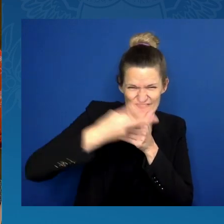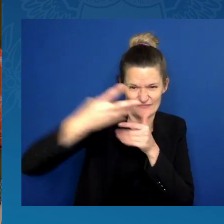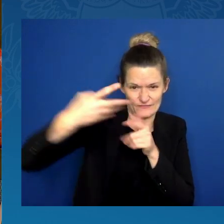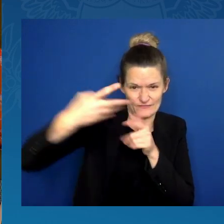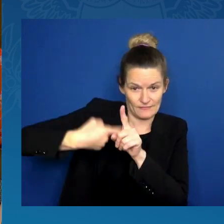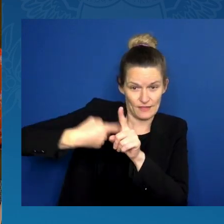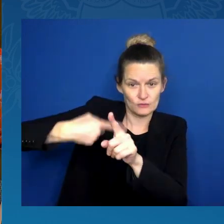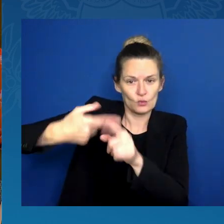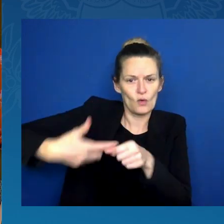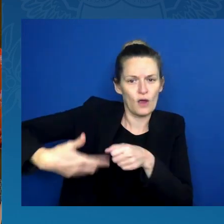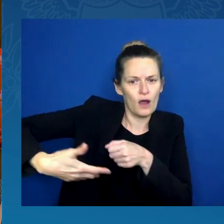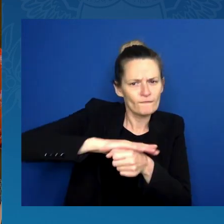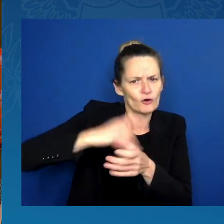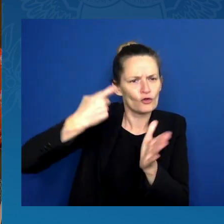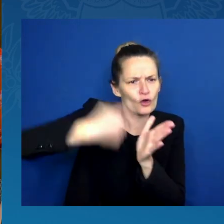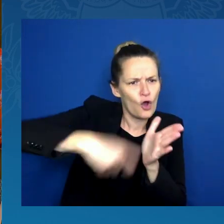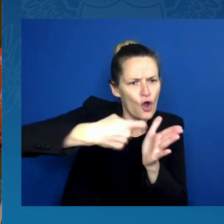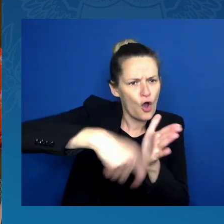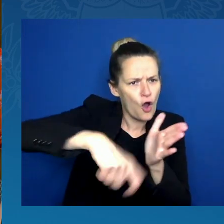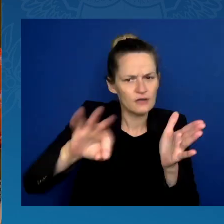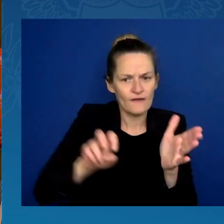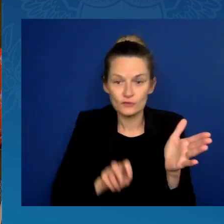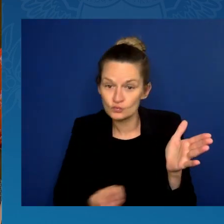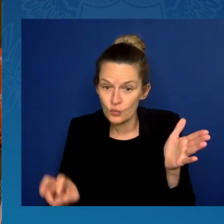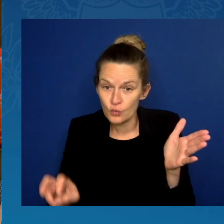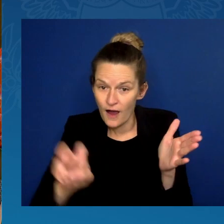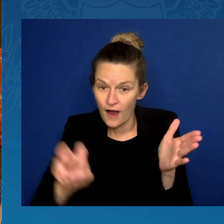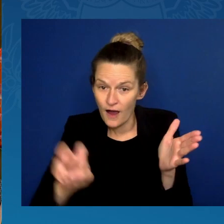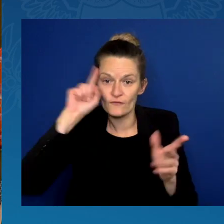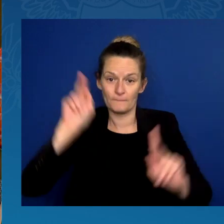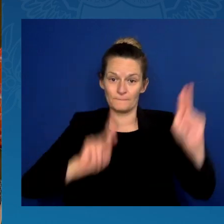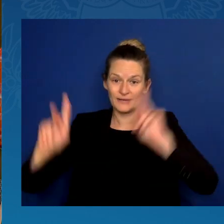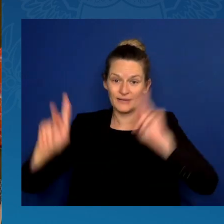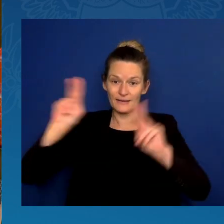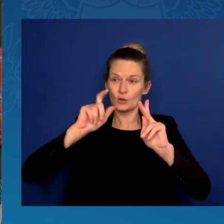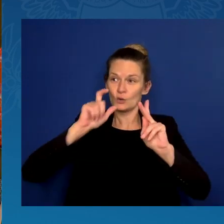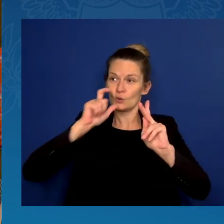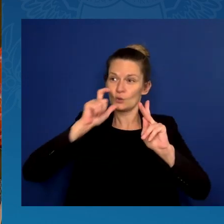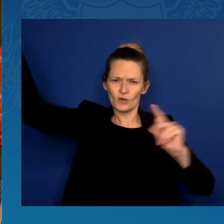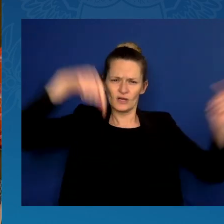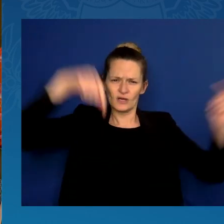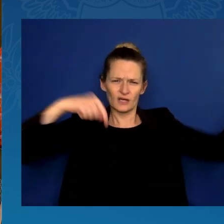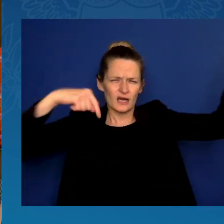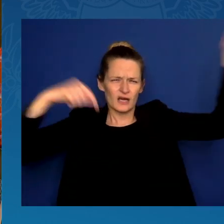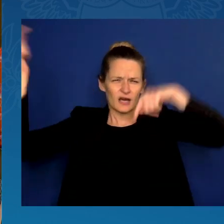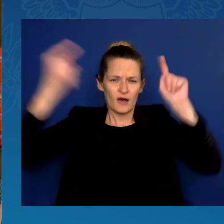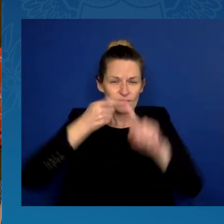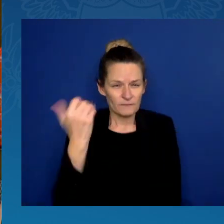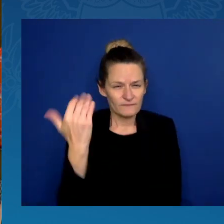for people coming from 15 states around the country and the largest two Texas and Ohio.